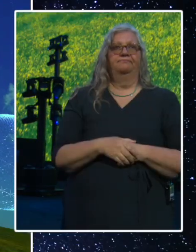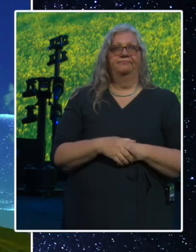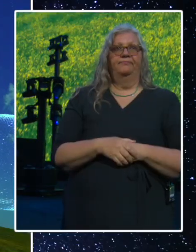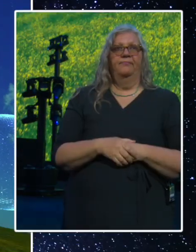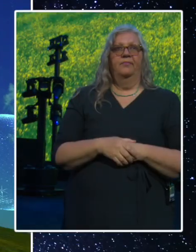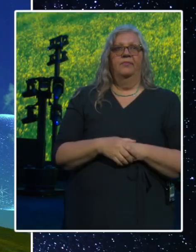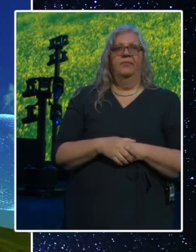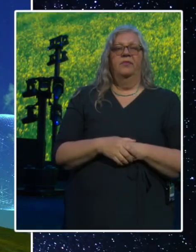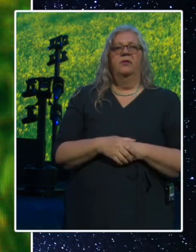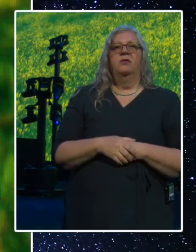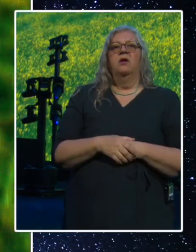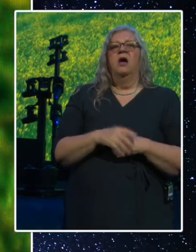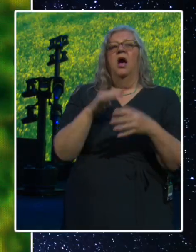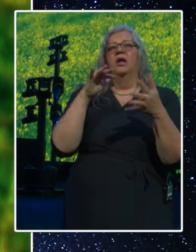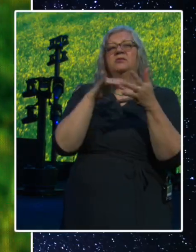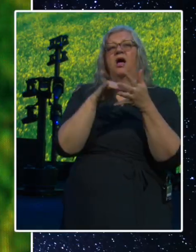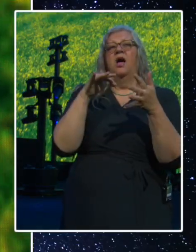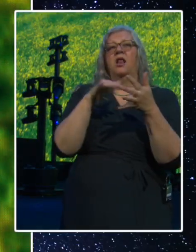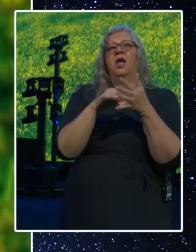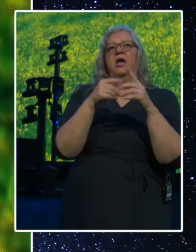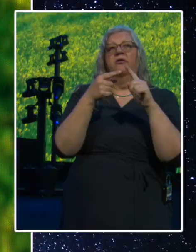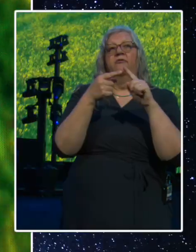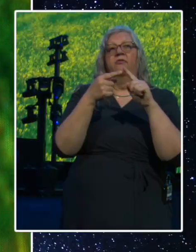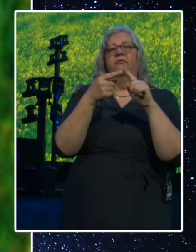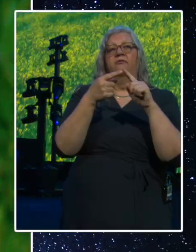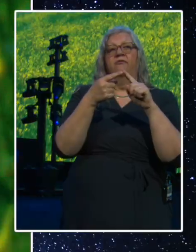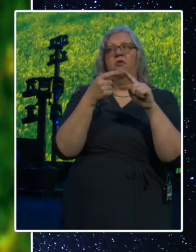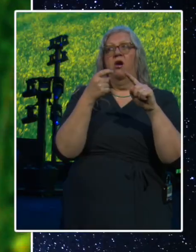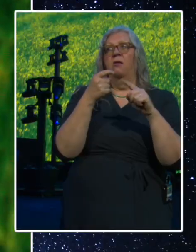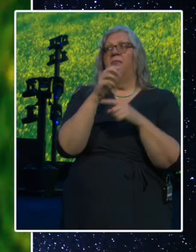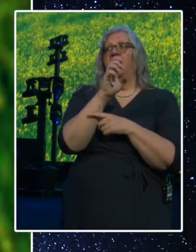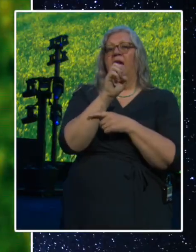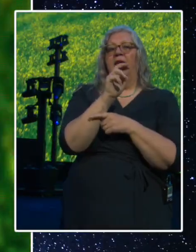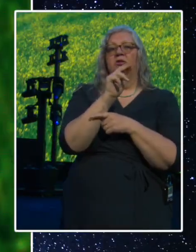In fact, a study conducted by the Enterprise Strategy Group